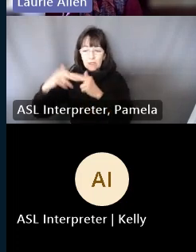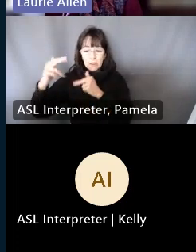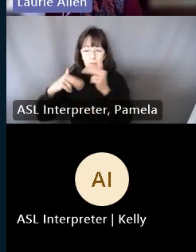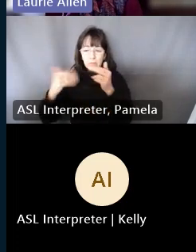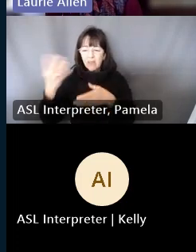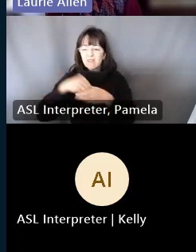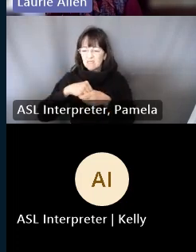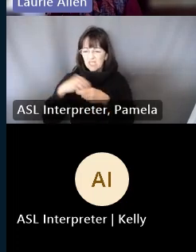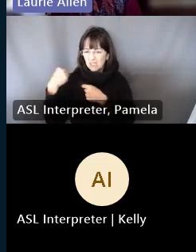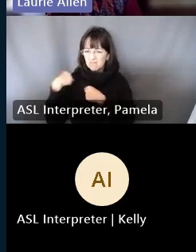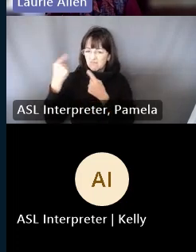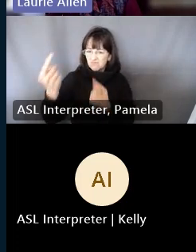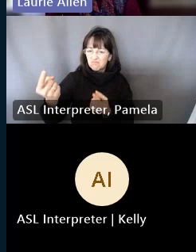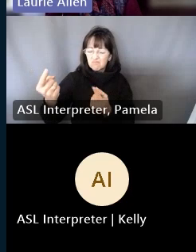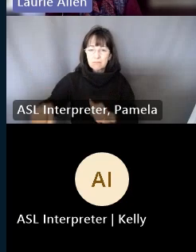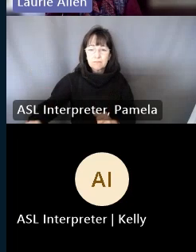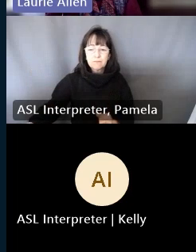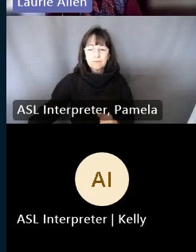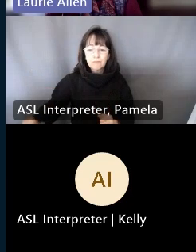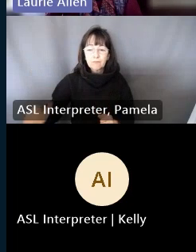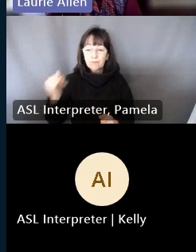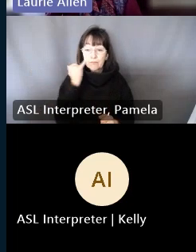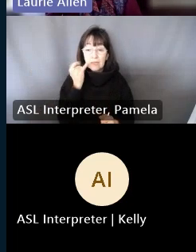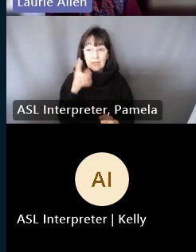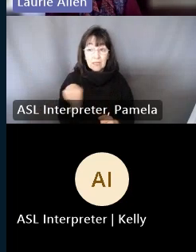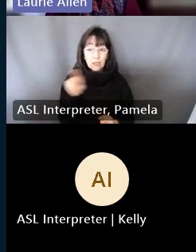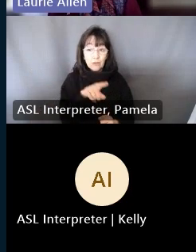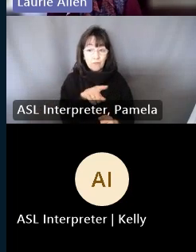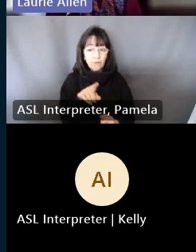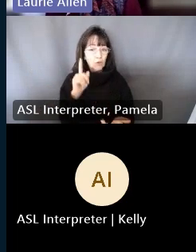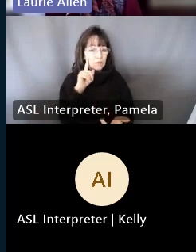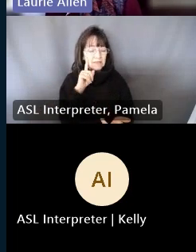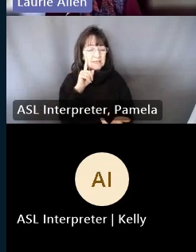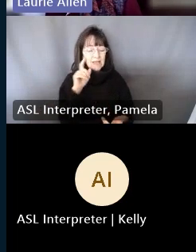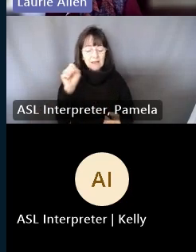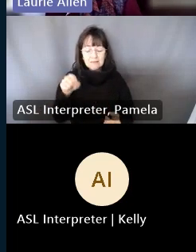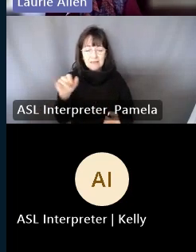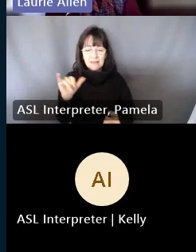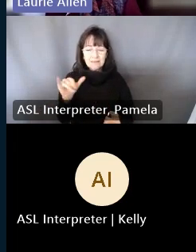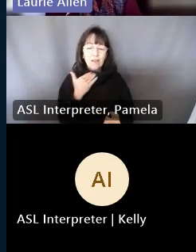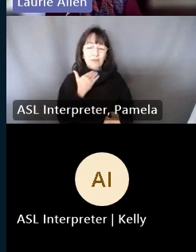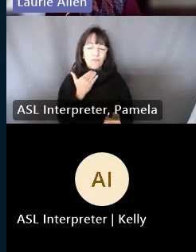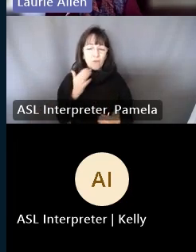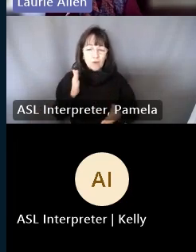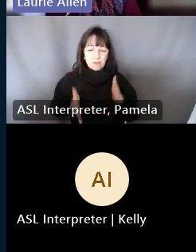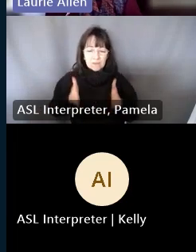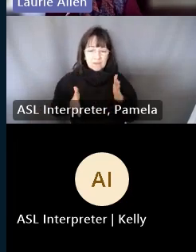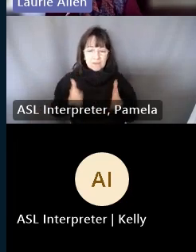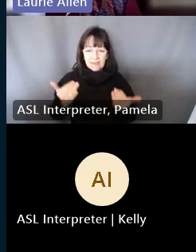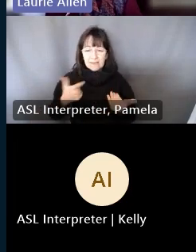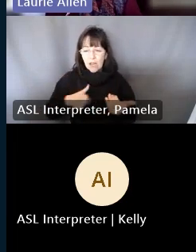And if you've ever heard a screen reader, it sounds a very mechanical. And what we added in Windows 11 are natural-sounding voices for you